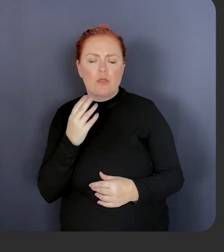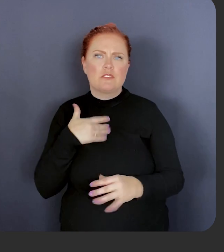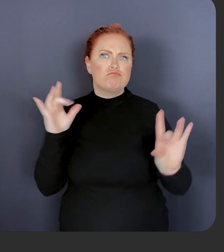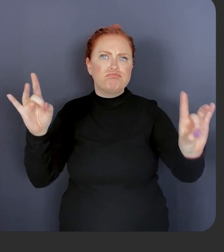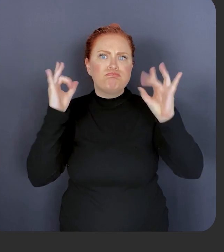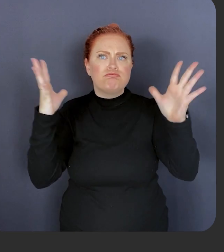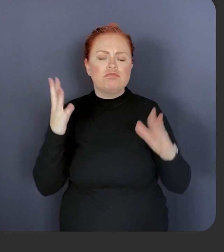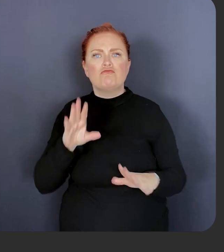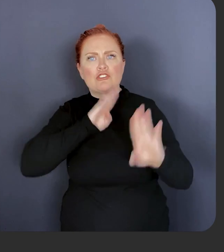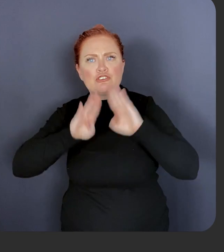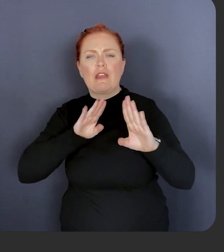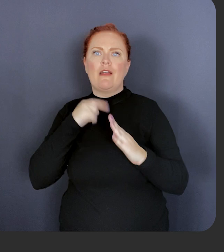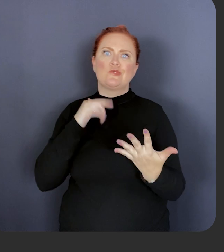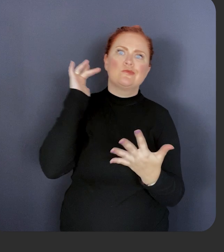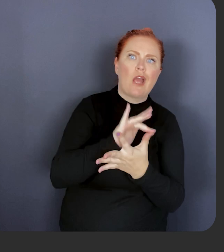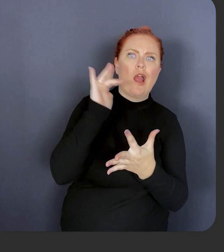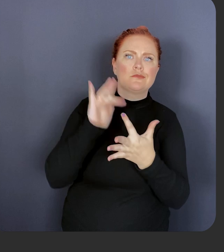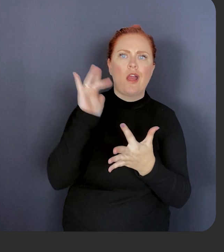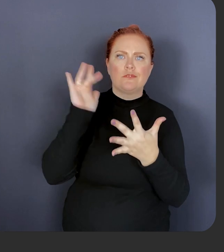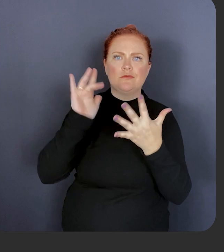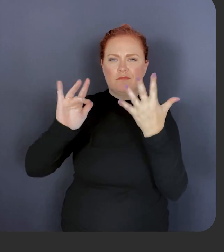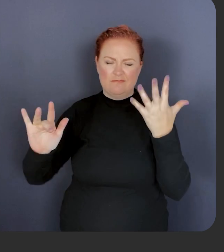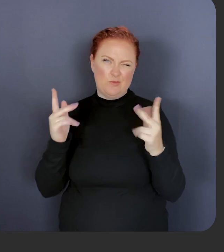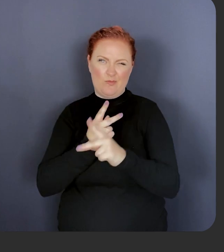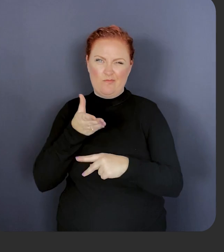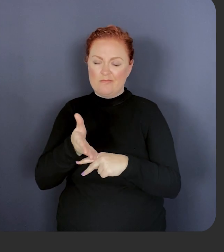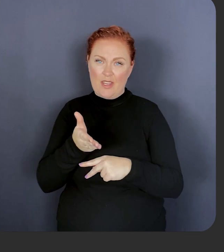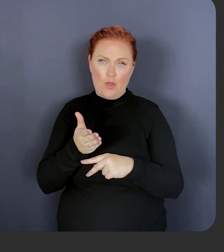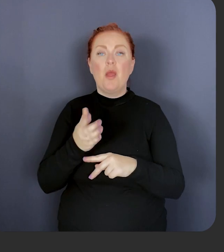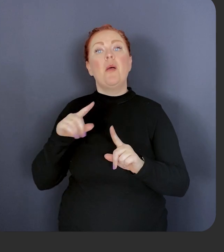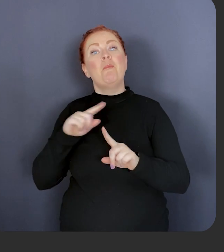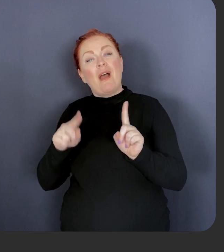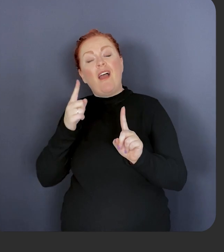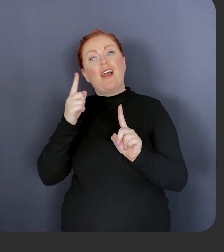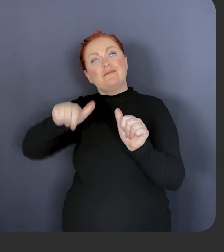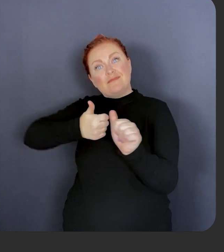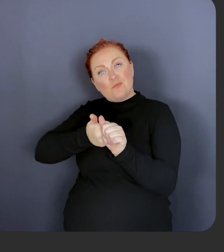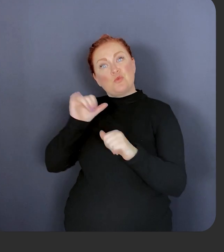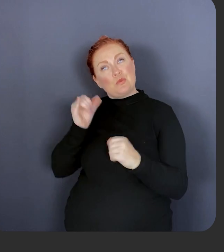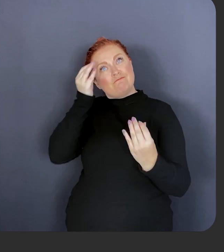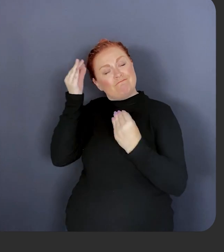just a terrible experience to have to go into each tab to figure out what's there. But also from an accessibility standpoint,